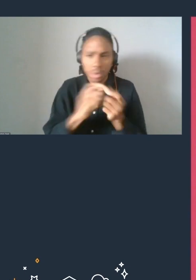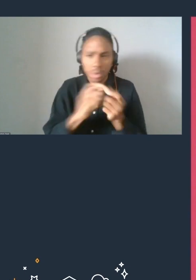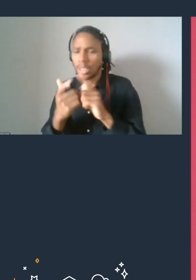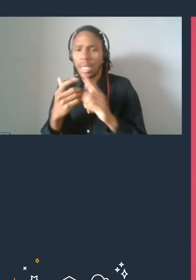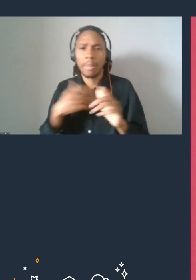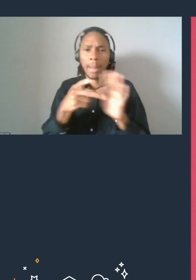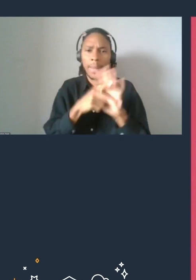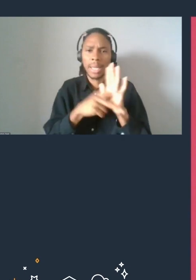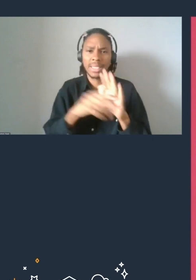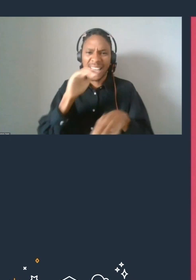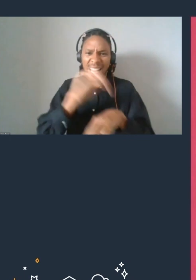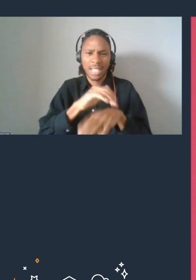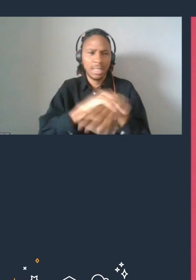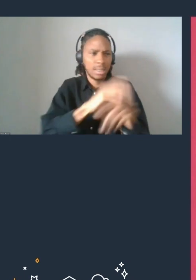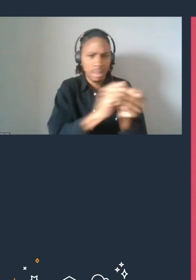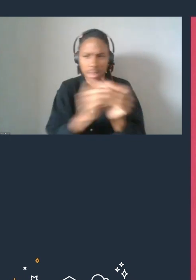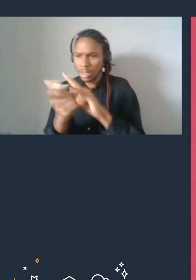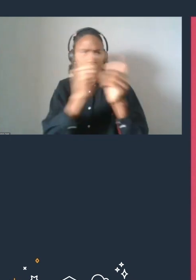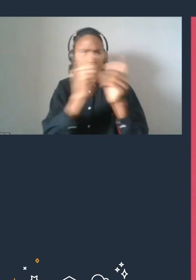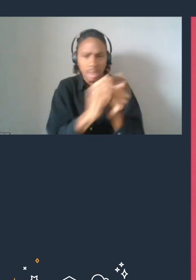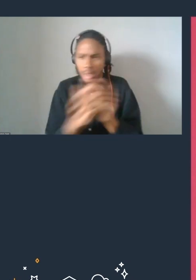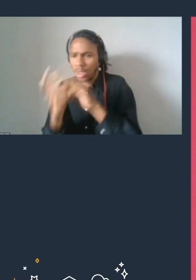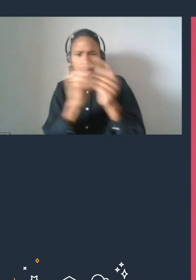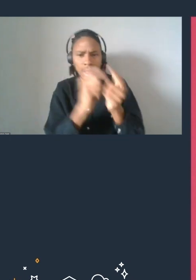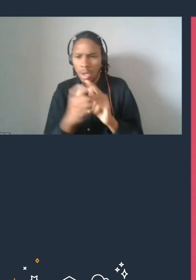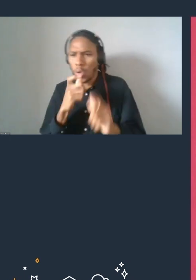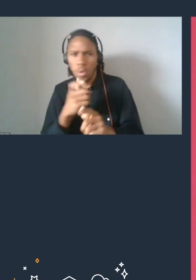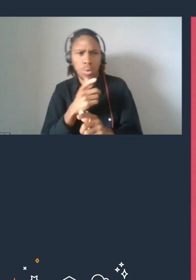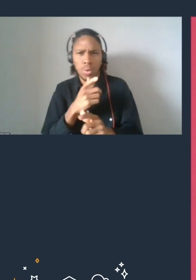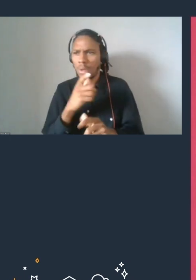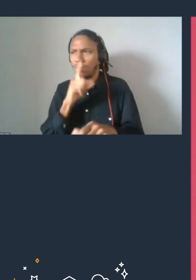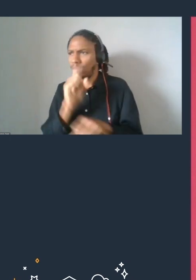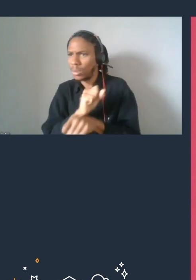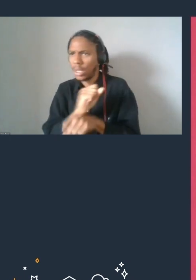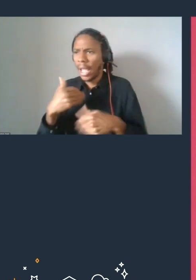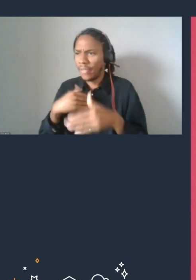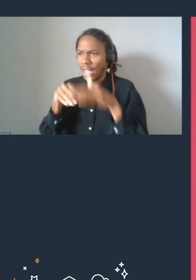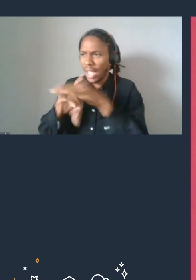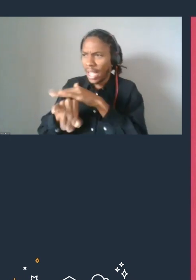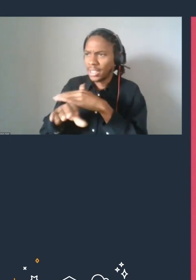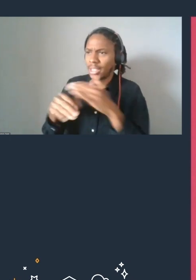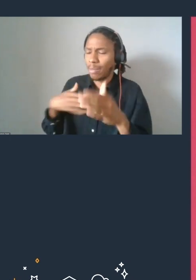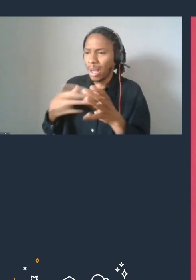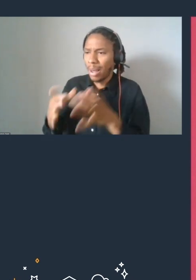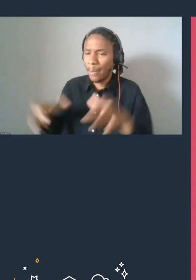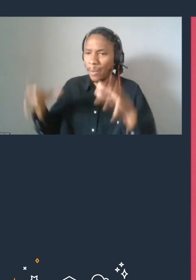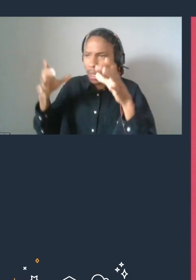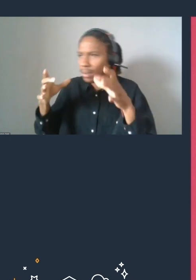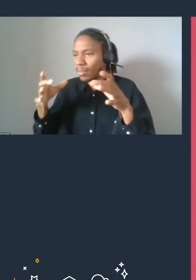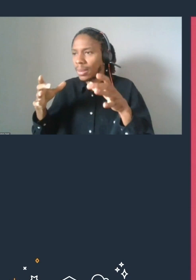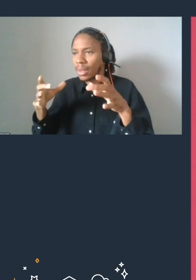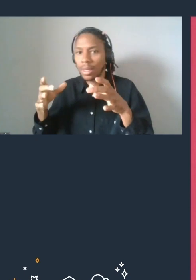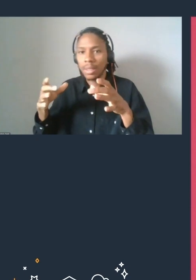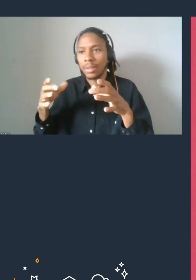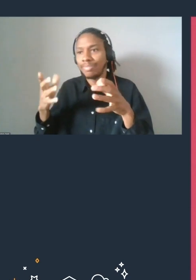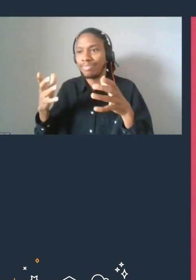telling me who, you know, who actually has access to the bucket as a result of its sort of analysis